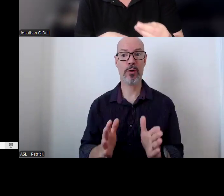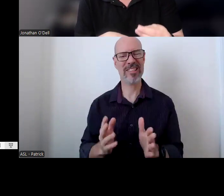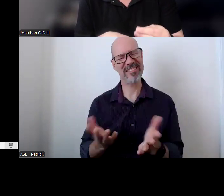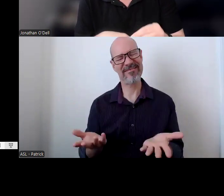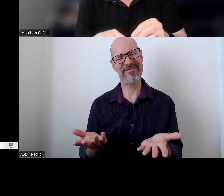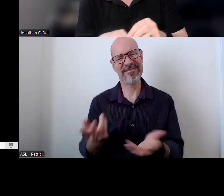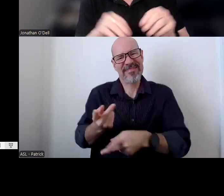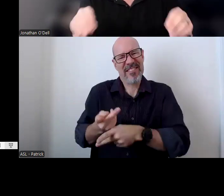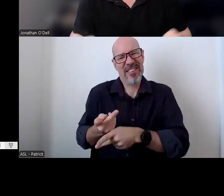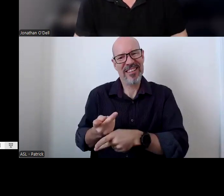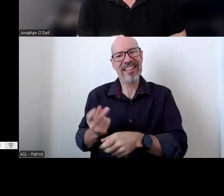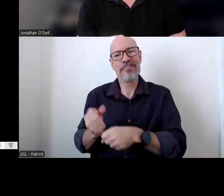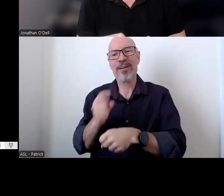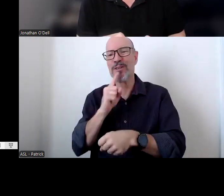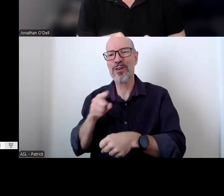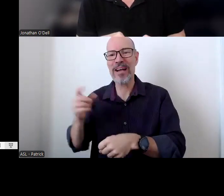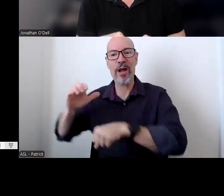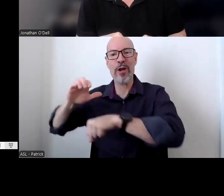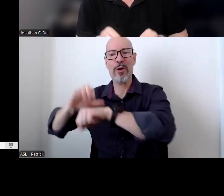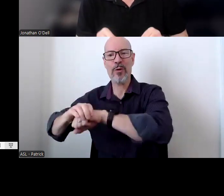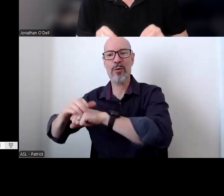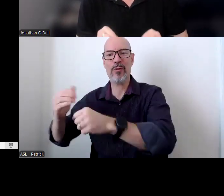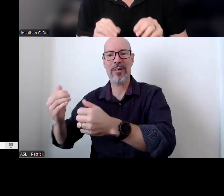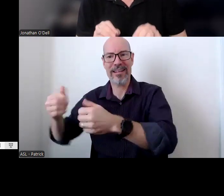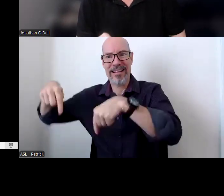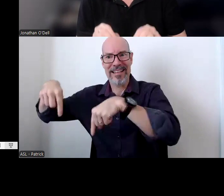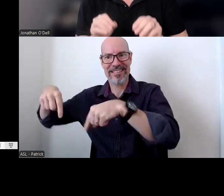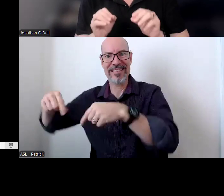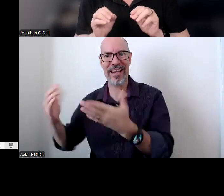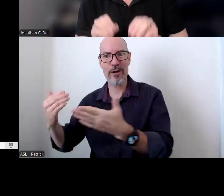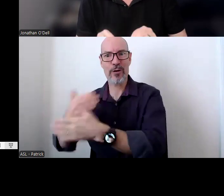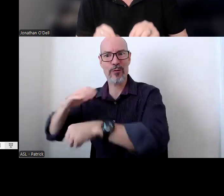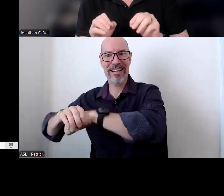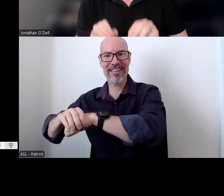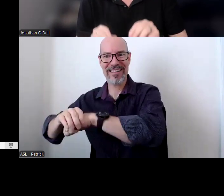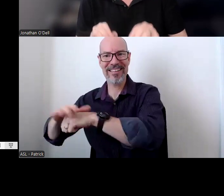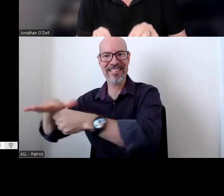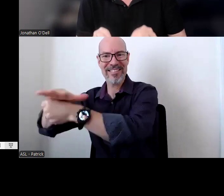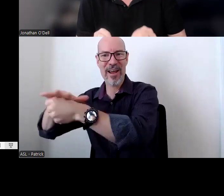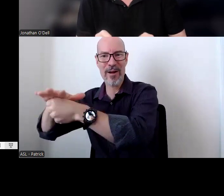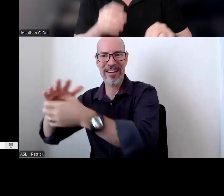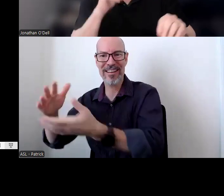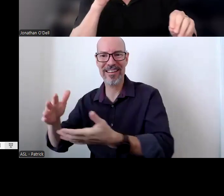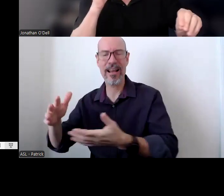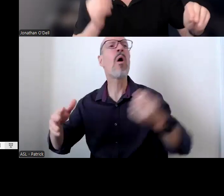would caution you to use a remote interpreter who is from the New England area. You should probably not engage